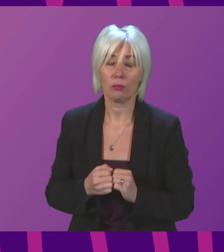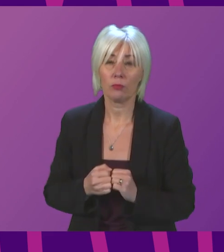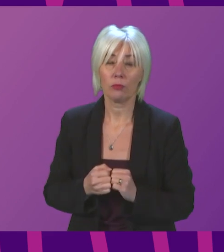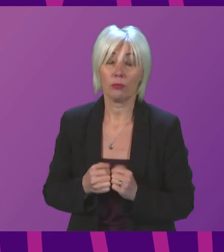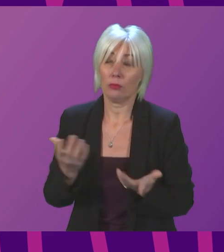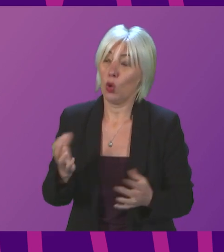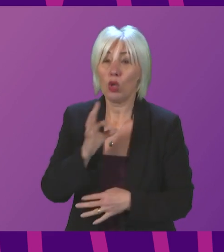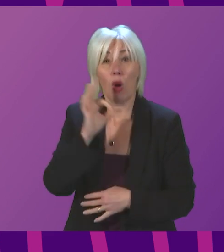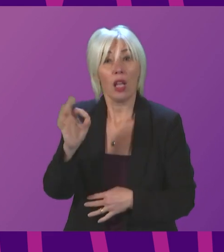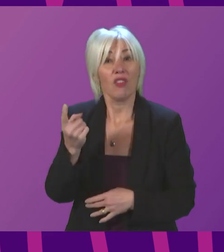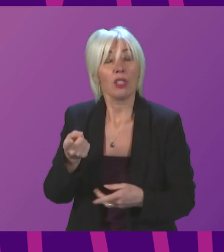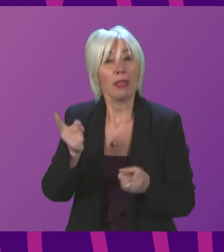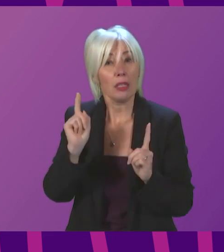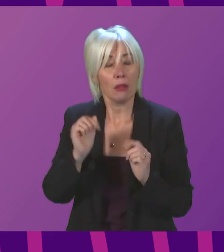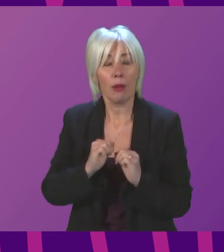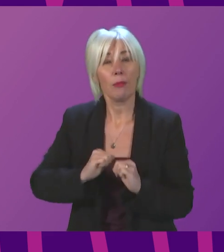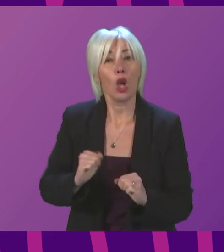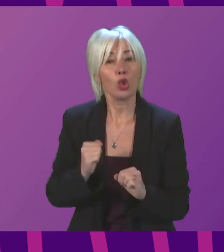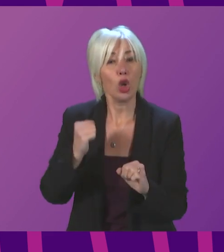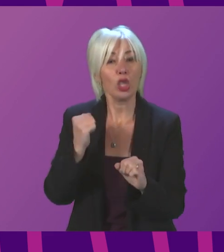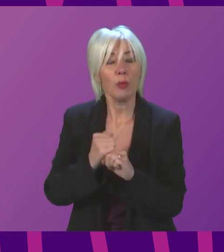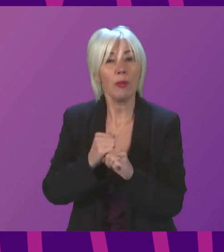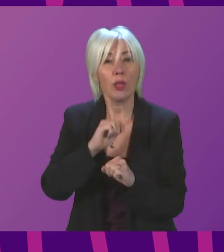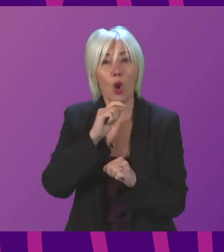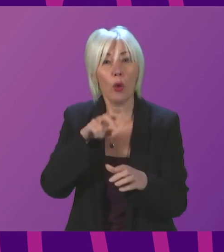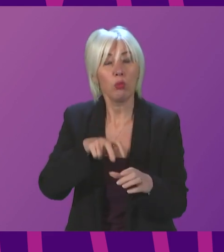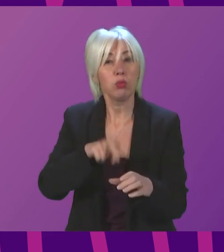To ask the First Minister whether the Scottish Government will withdraw the health and wellbeing